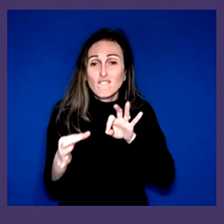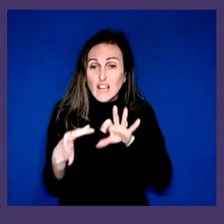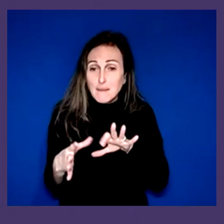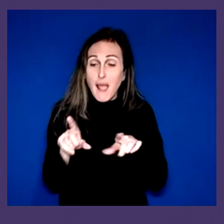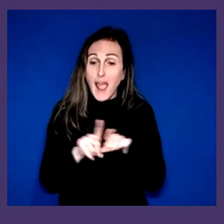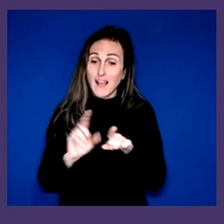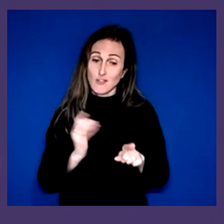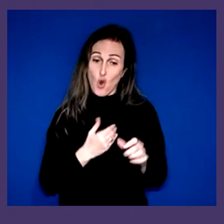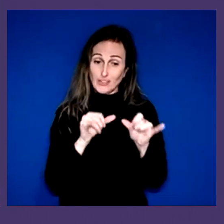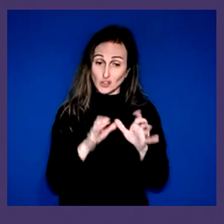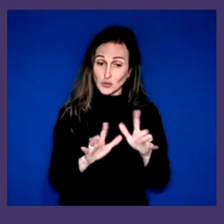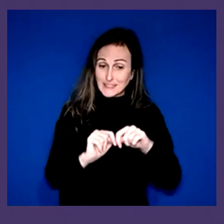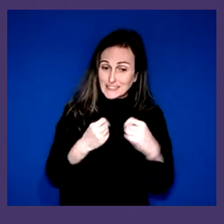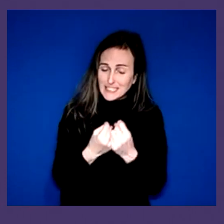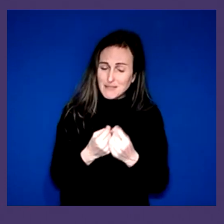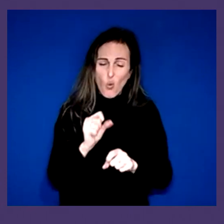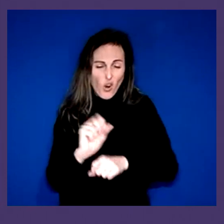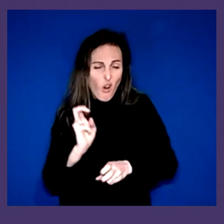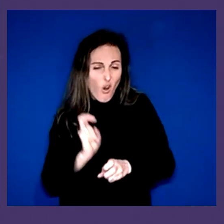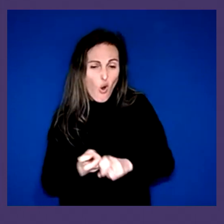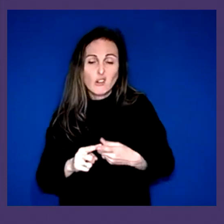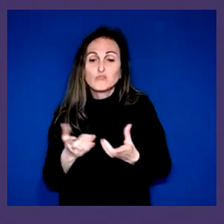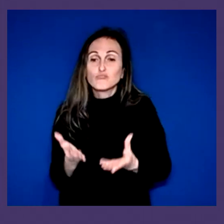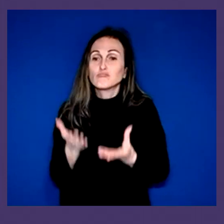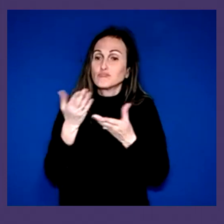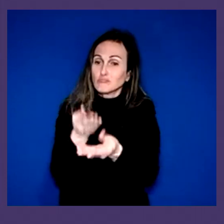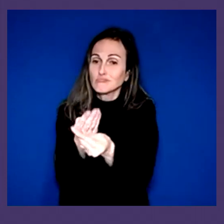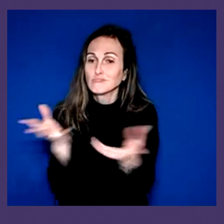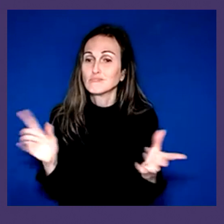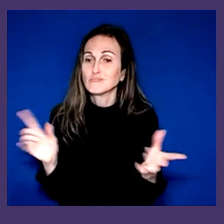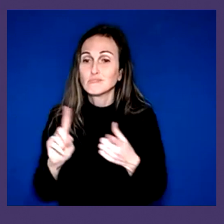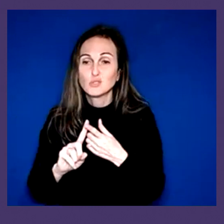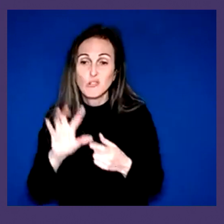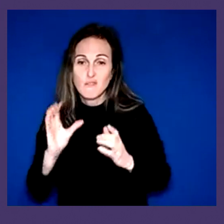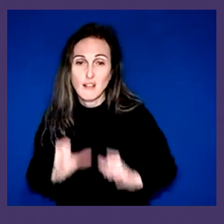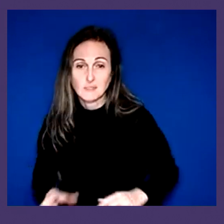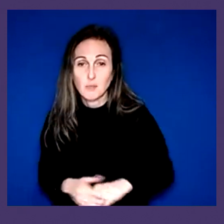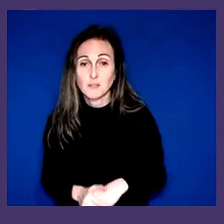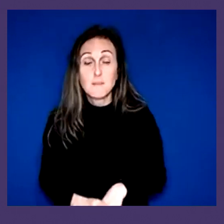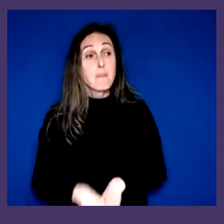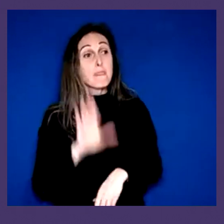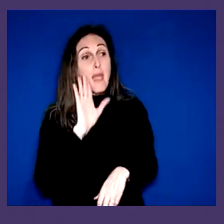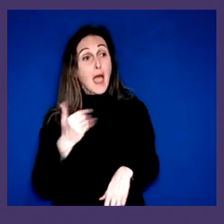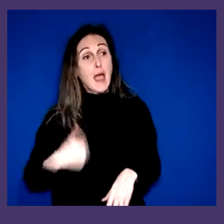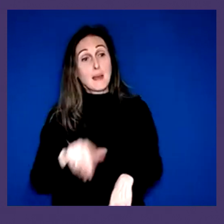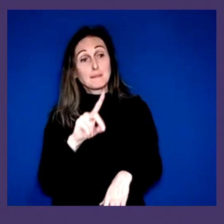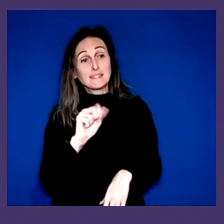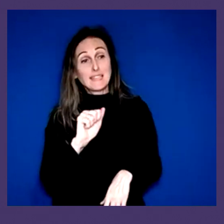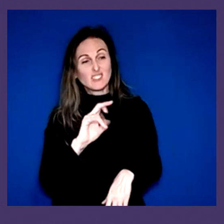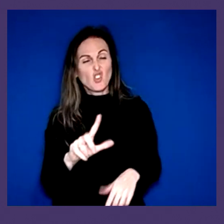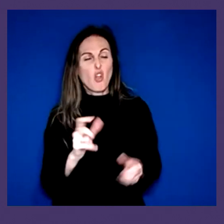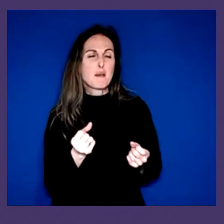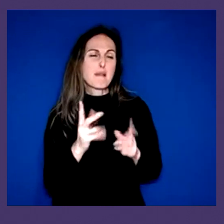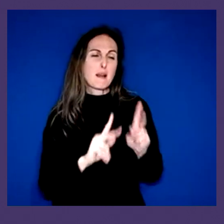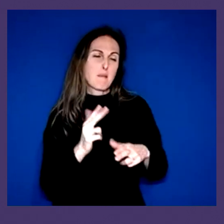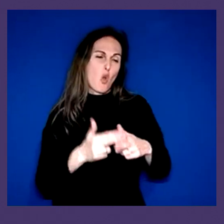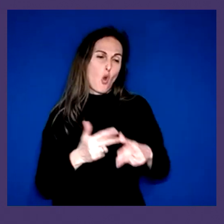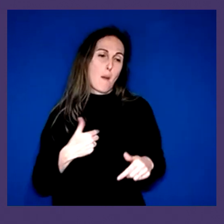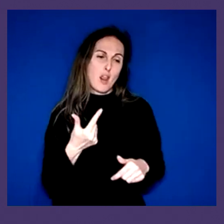Hey, I'm Daniel. A lot of people call me Gonzo. I'm a software engineer here at Microsoft, and I've been wearing hearing